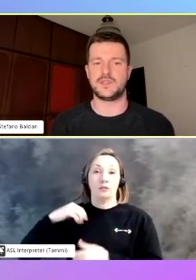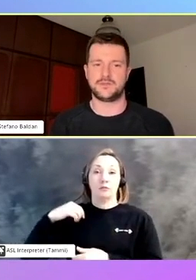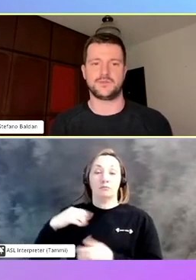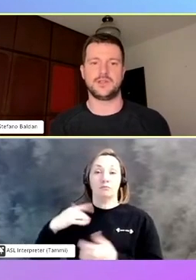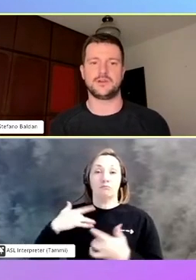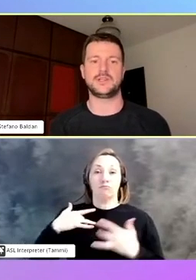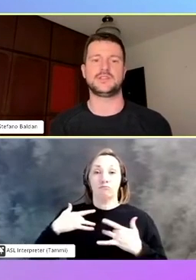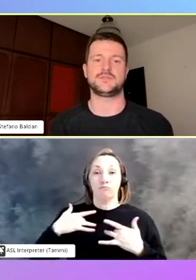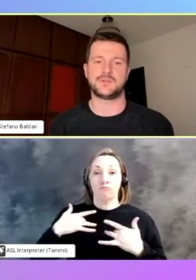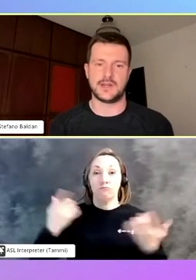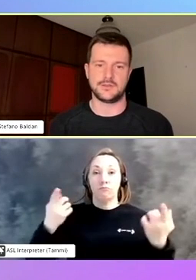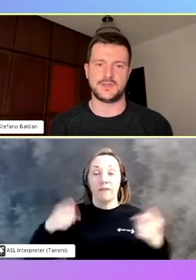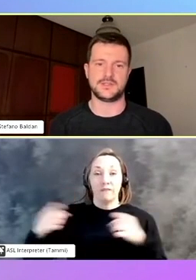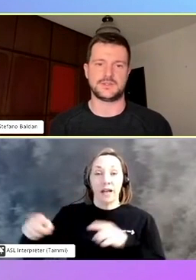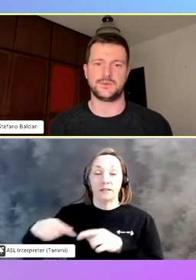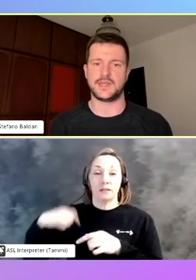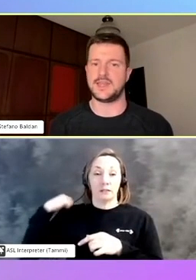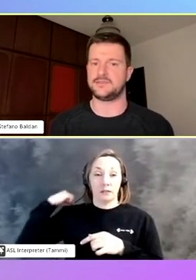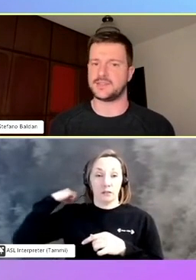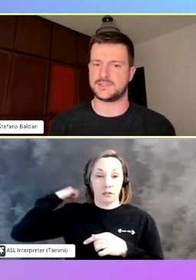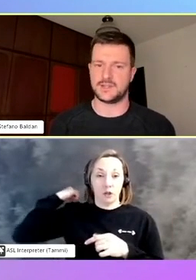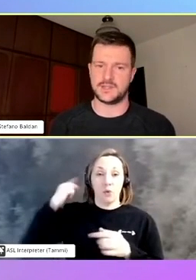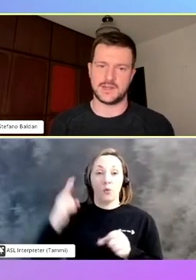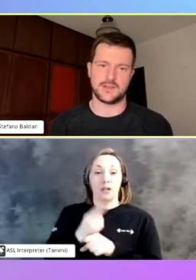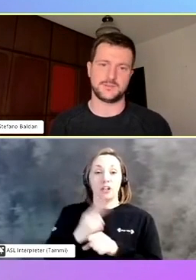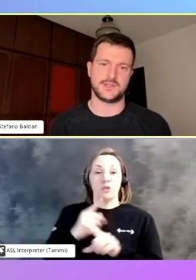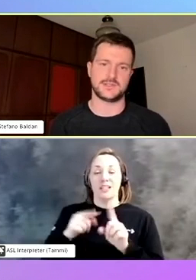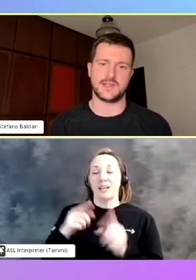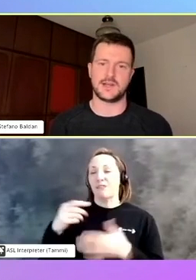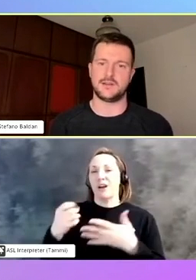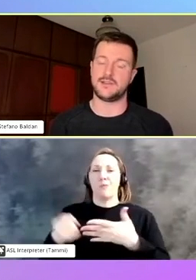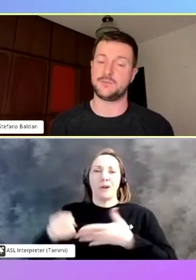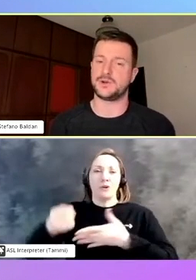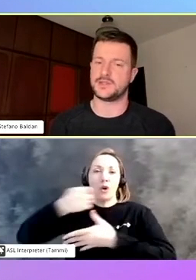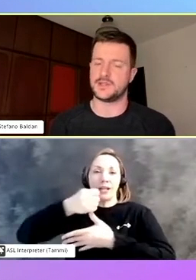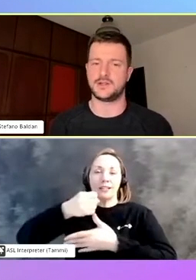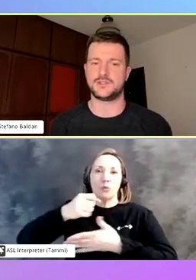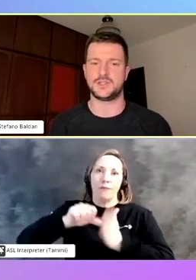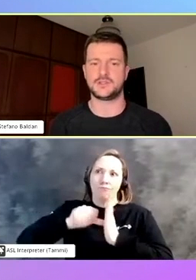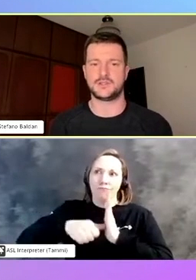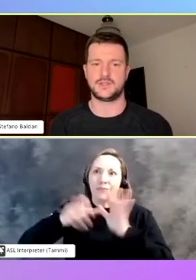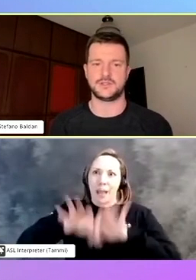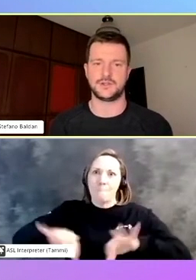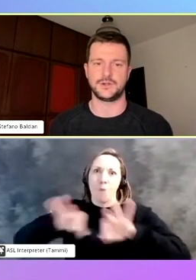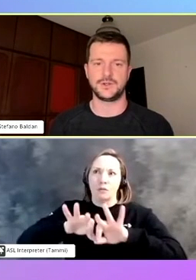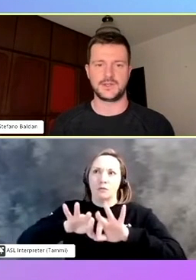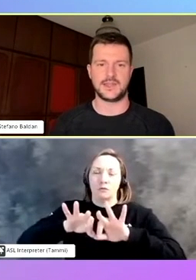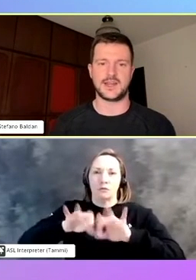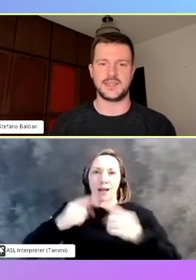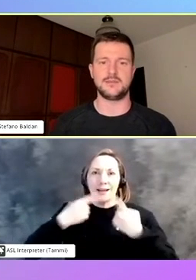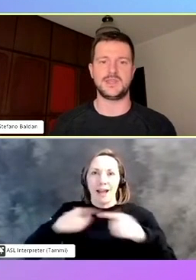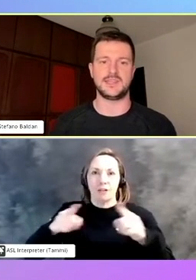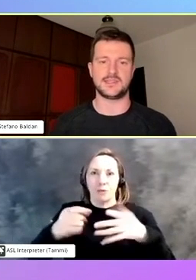about the objects that are rendered on the screen PMP therefore we have no semantic information,